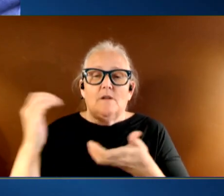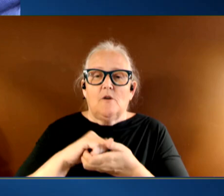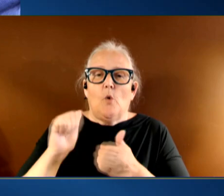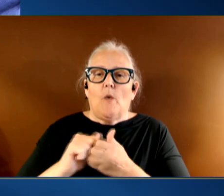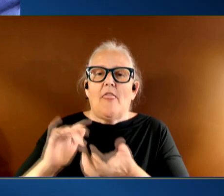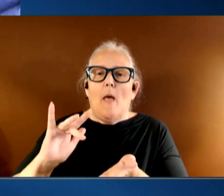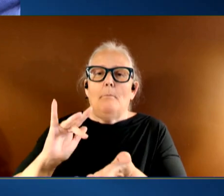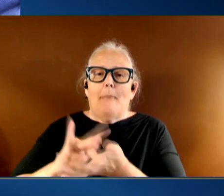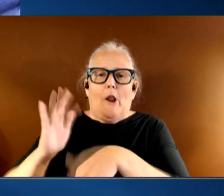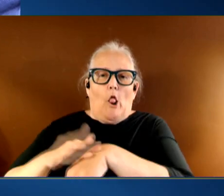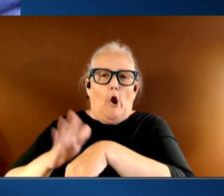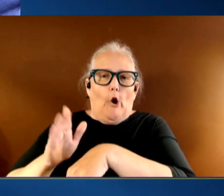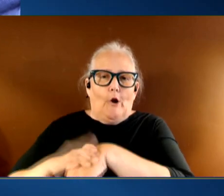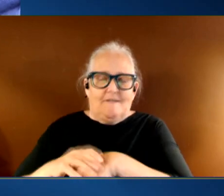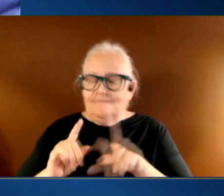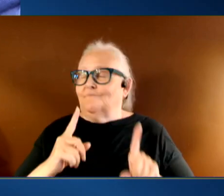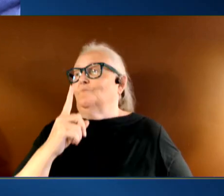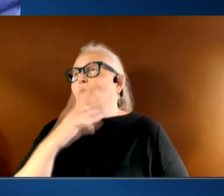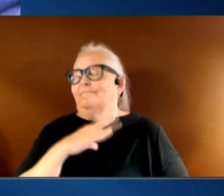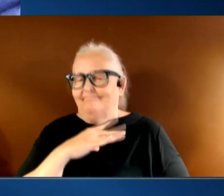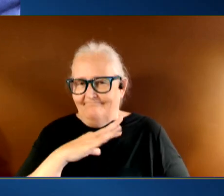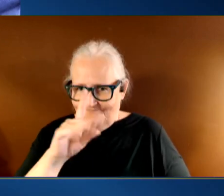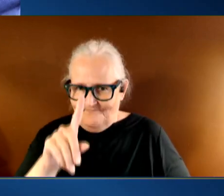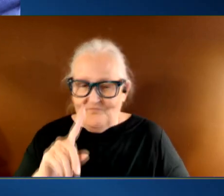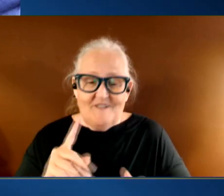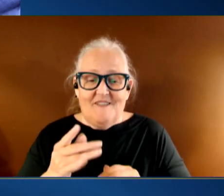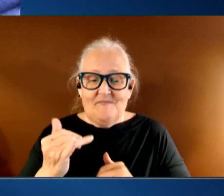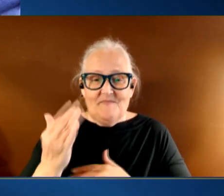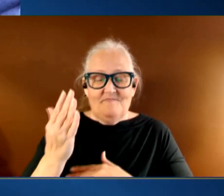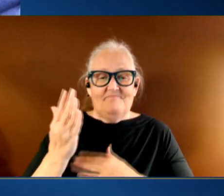the great thing is that in the first segment, you've heard Mr. Jimmy speak